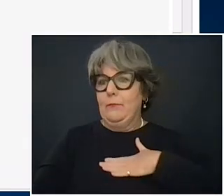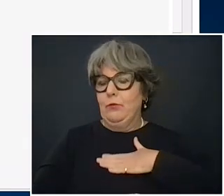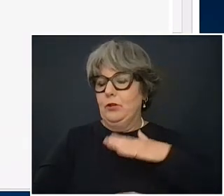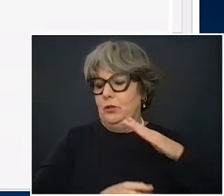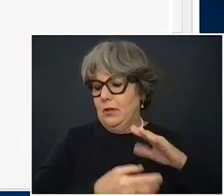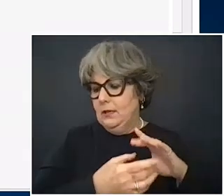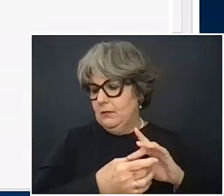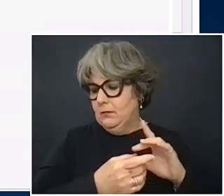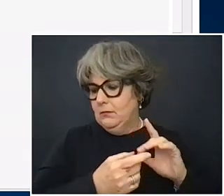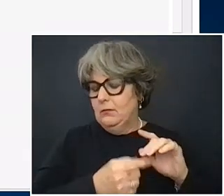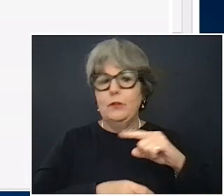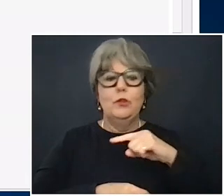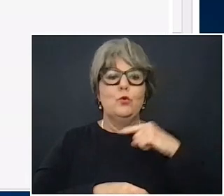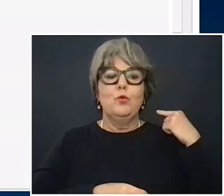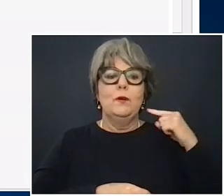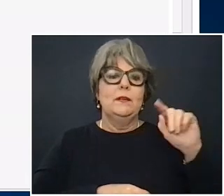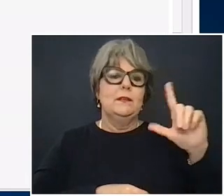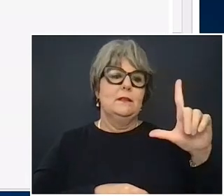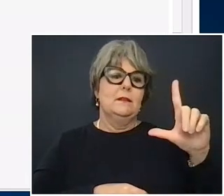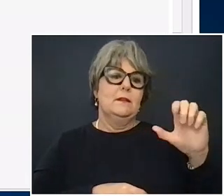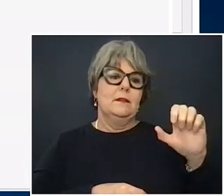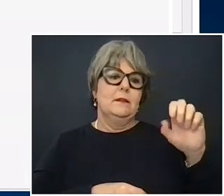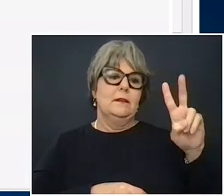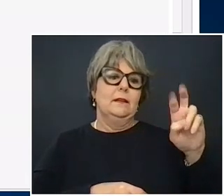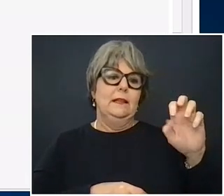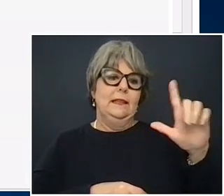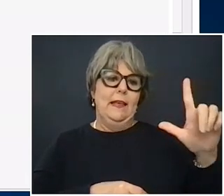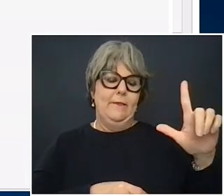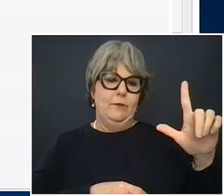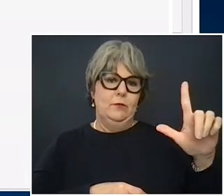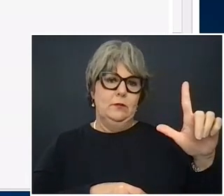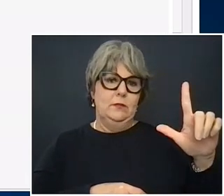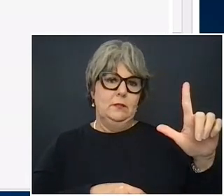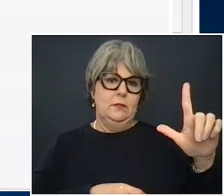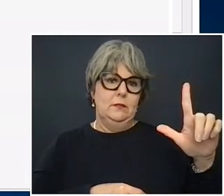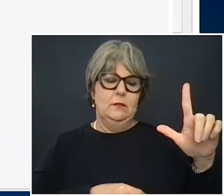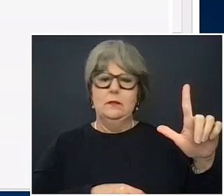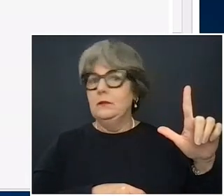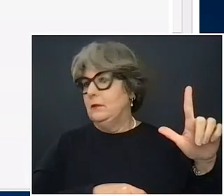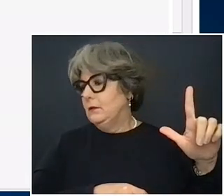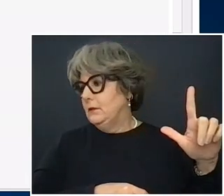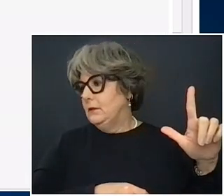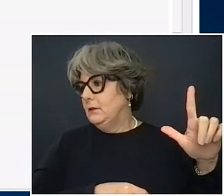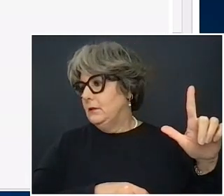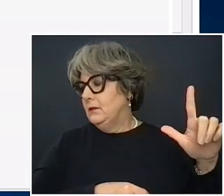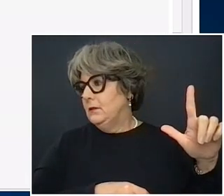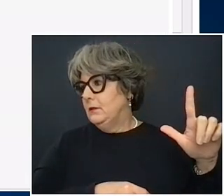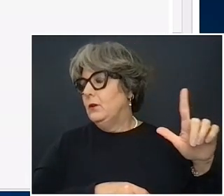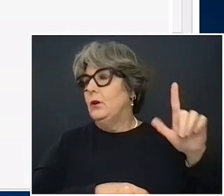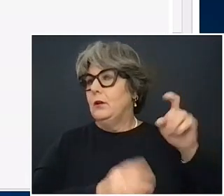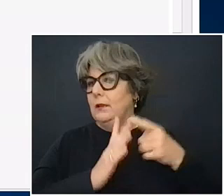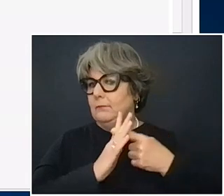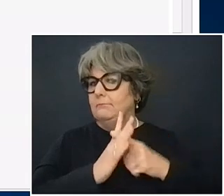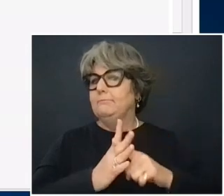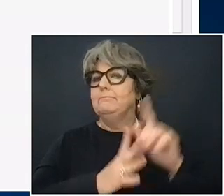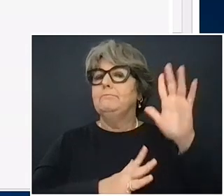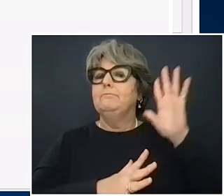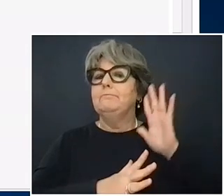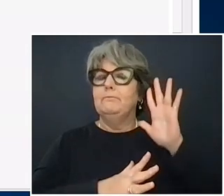levels. I'm picturing Kay Gilcher, who implemented something like this years ago, and it is sensible to think about